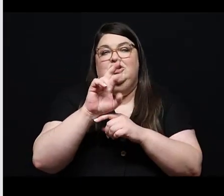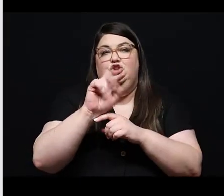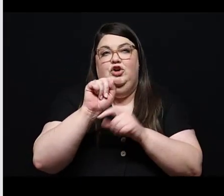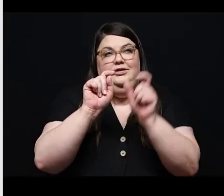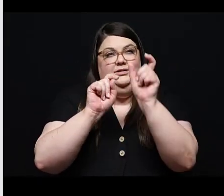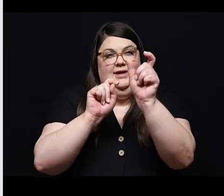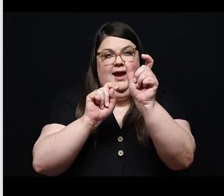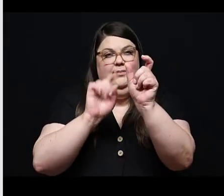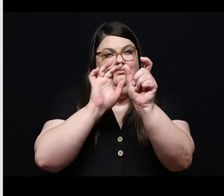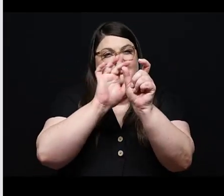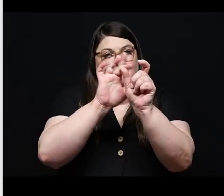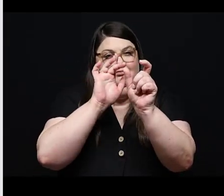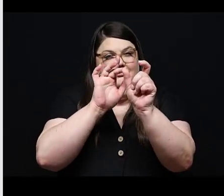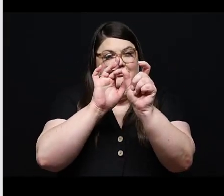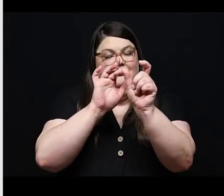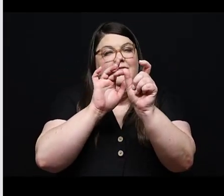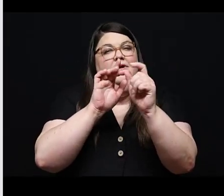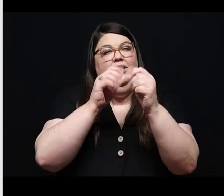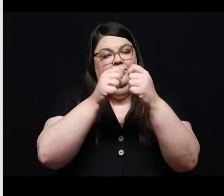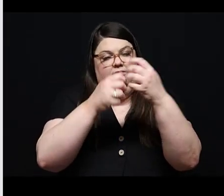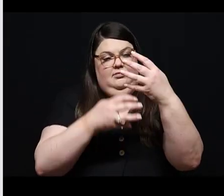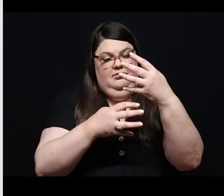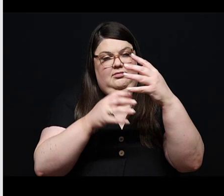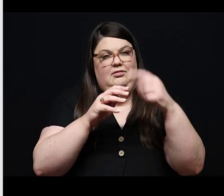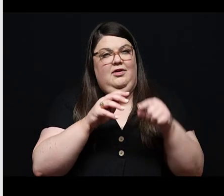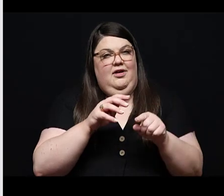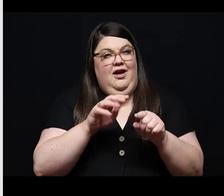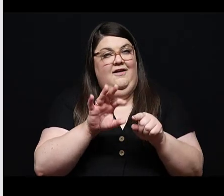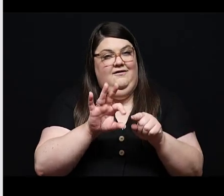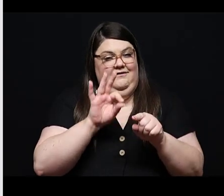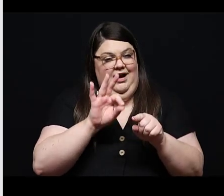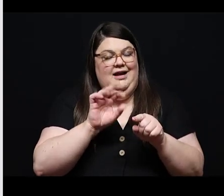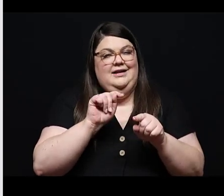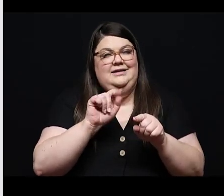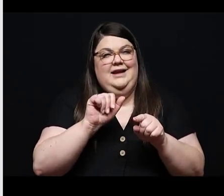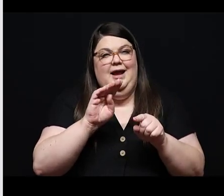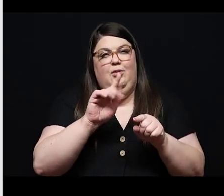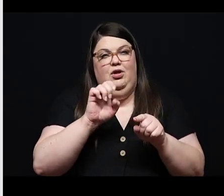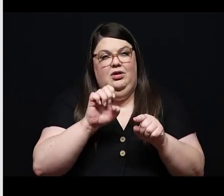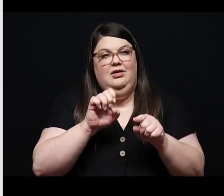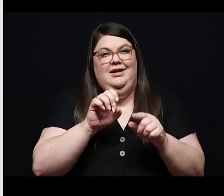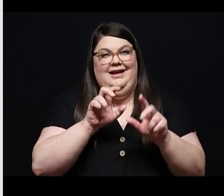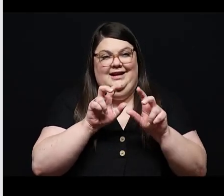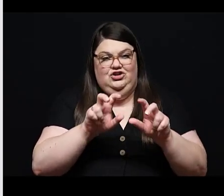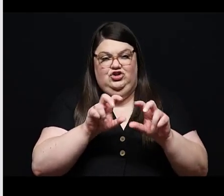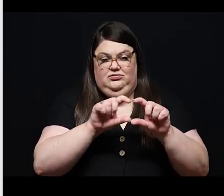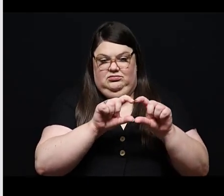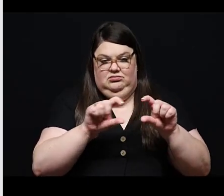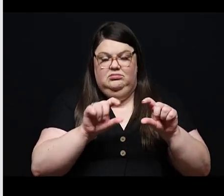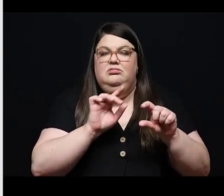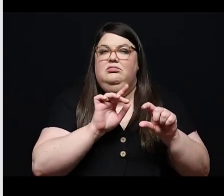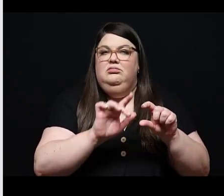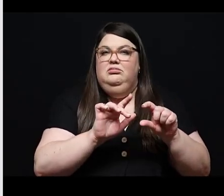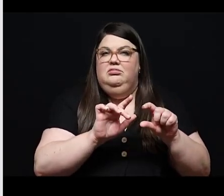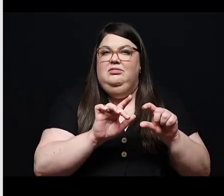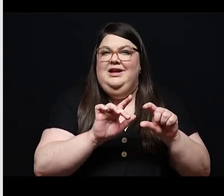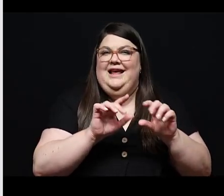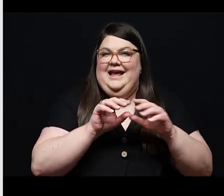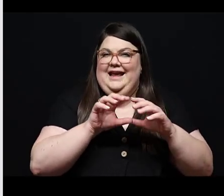Once the insert tab is selected, locate the insert table tool under tables. Select insert table.